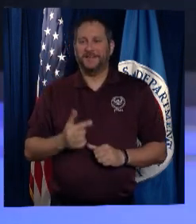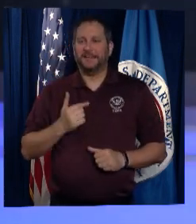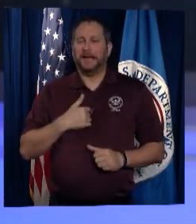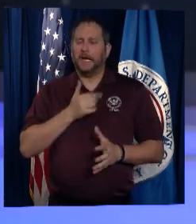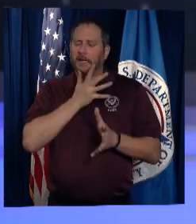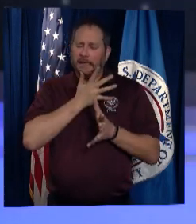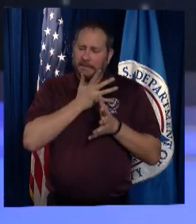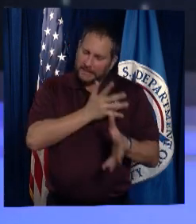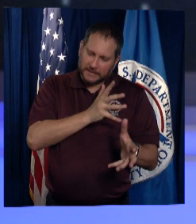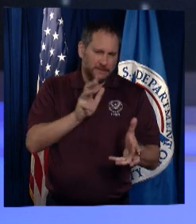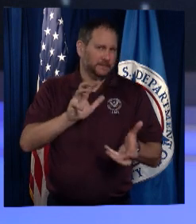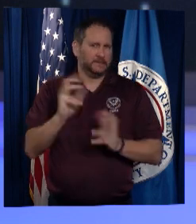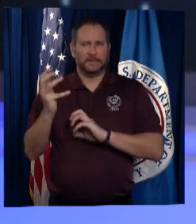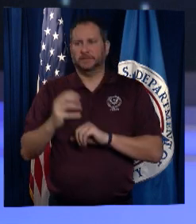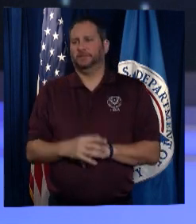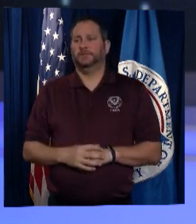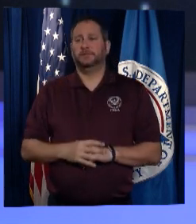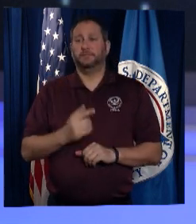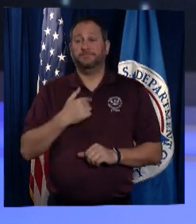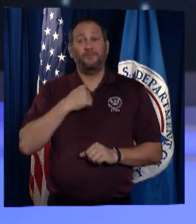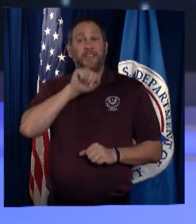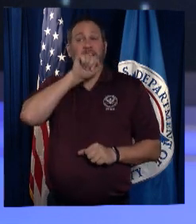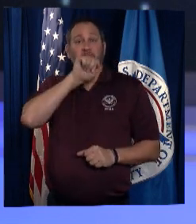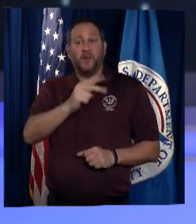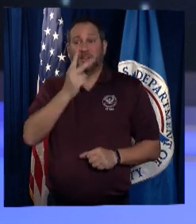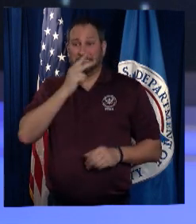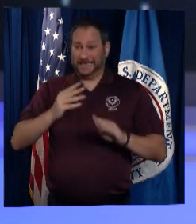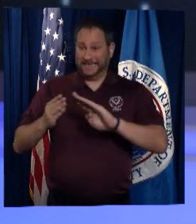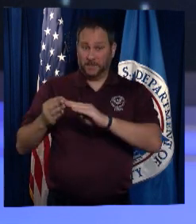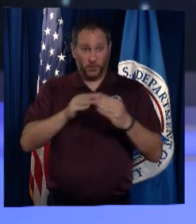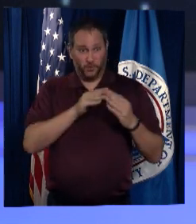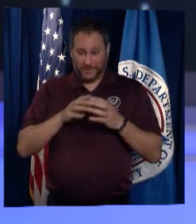after the clouds have cleared. Look carefully and you'll see that our